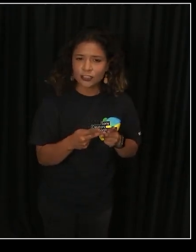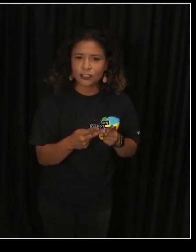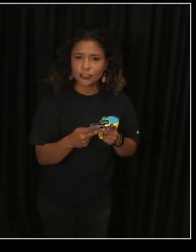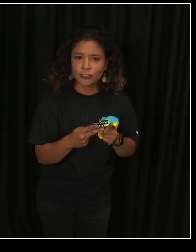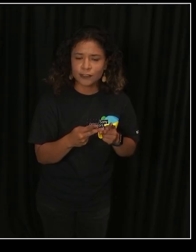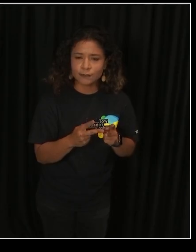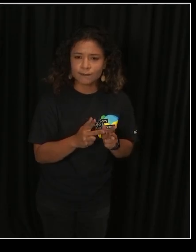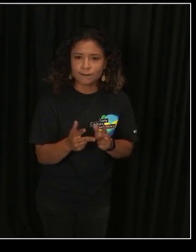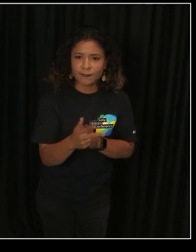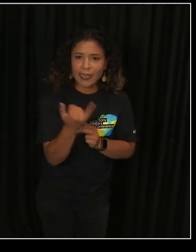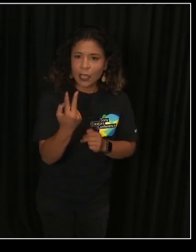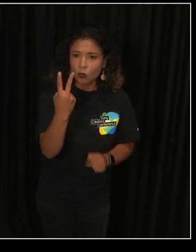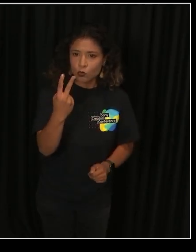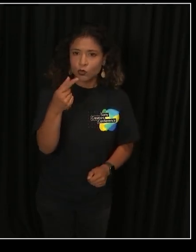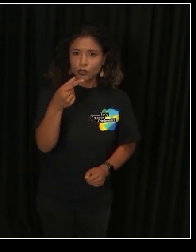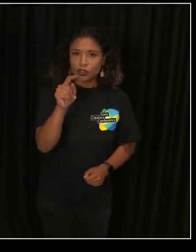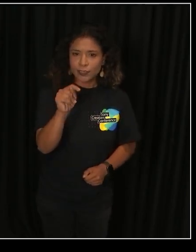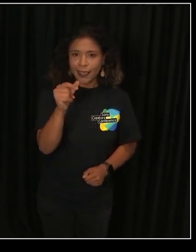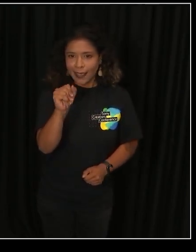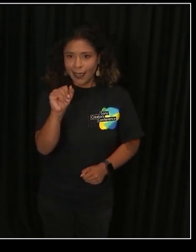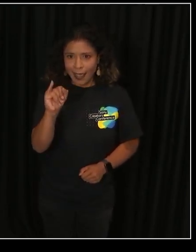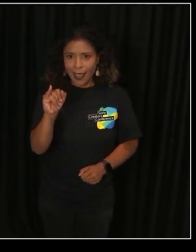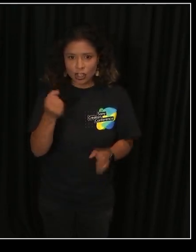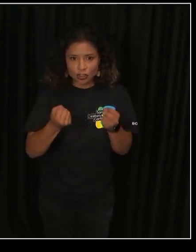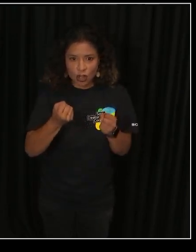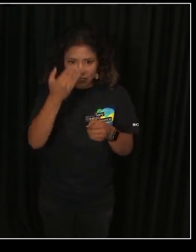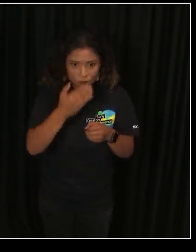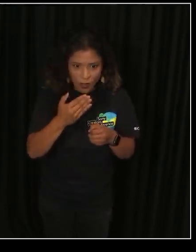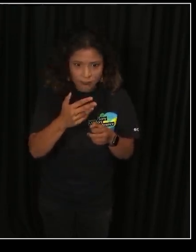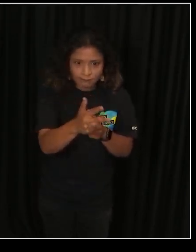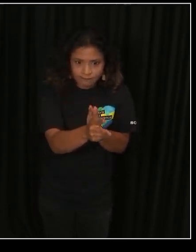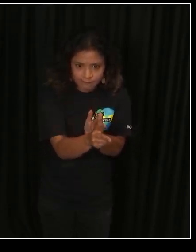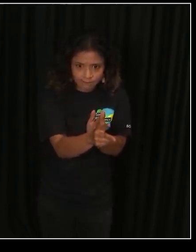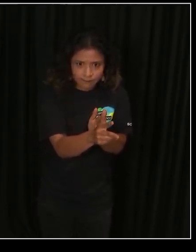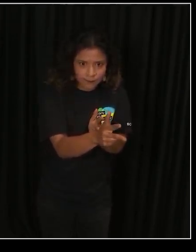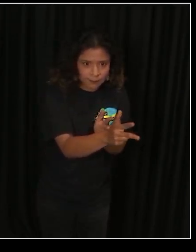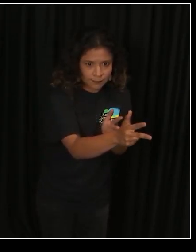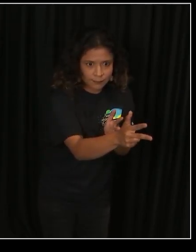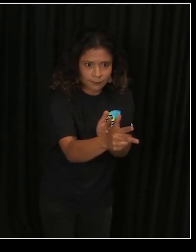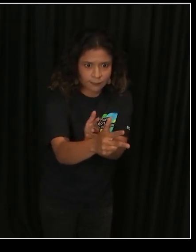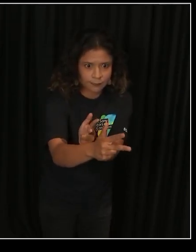So it's now the two GT AIs that are in the front two positions of Bordeaux ahead of Violette, and then it's